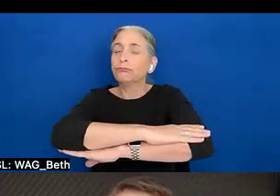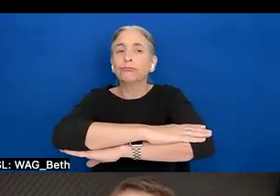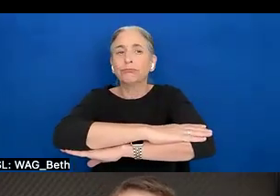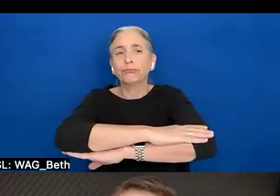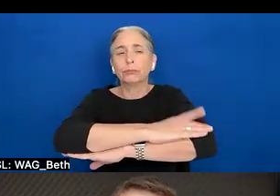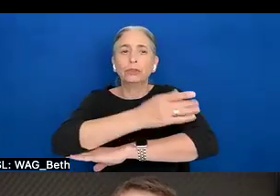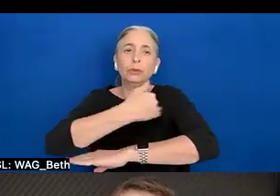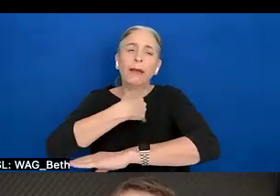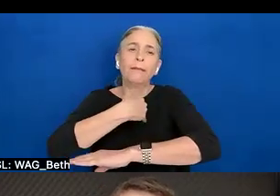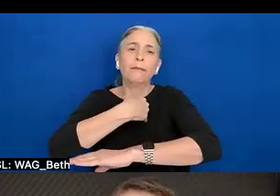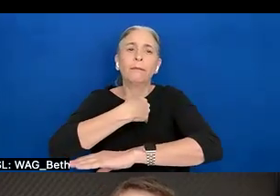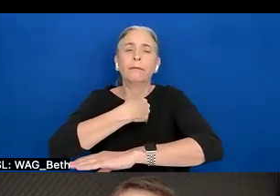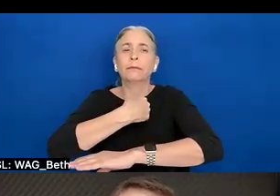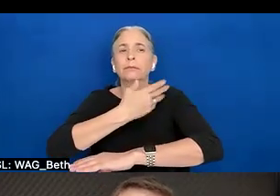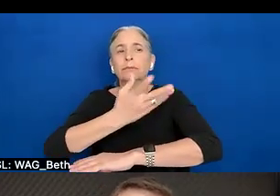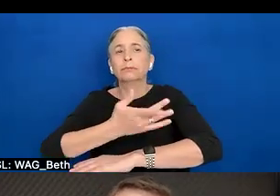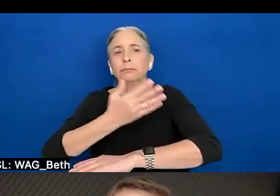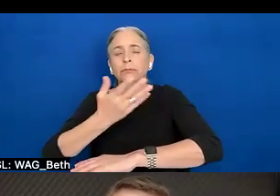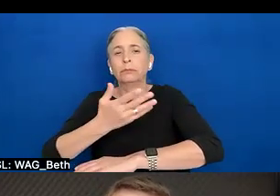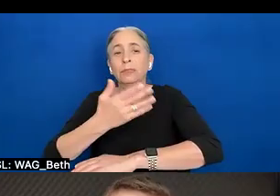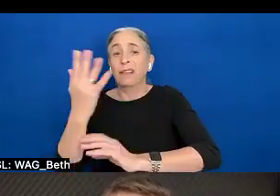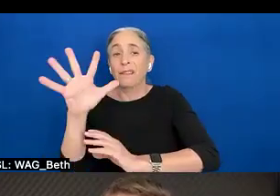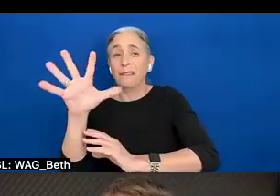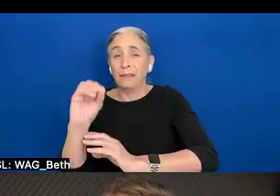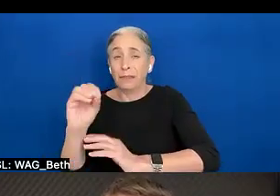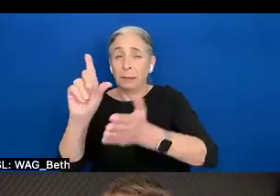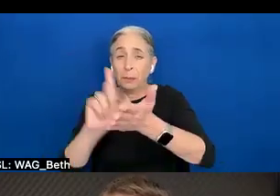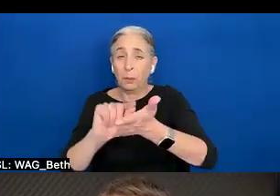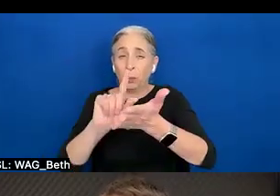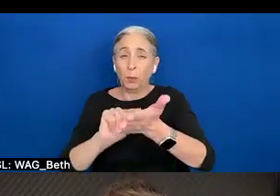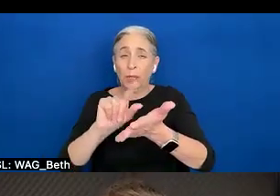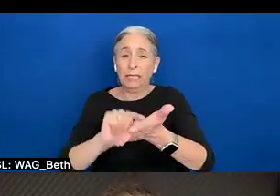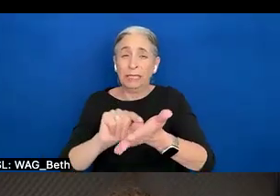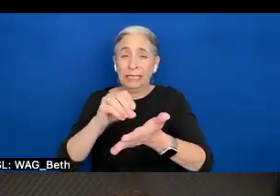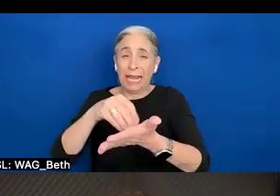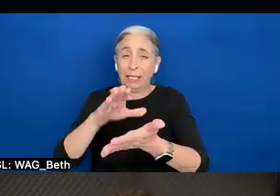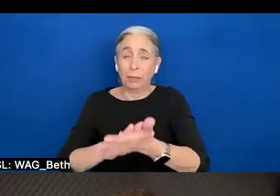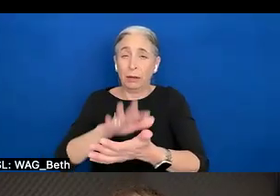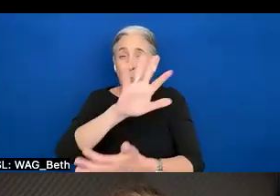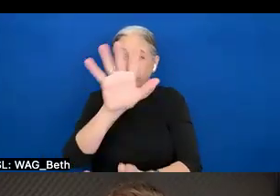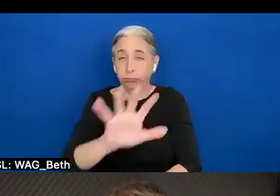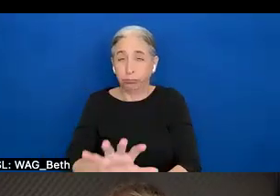your desk, and you have 50 printed document on the table.